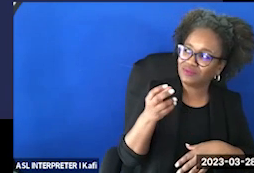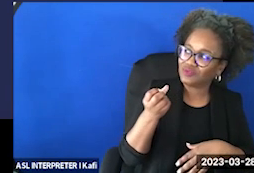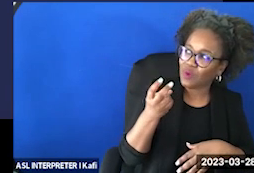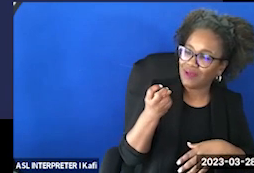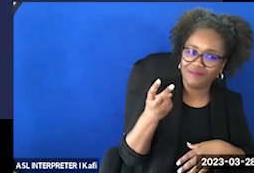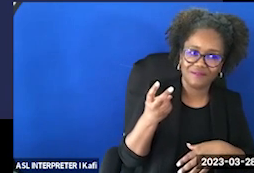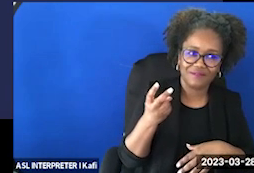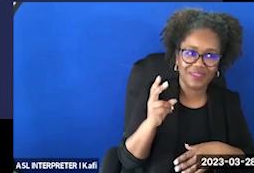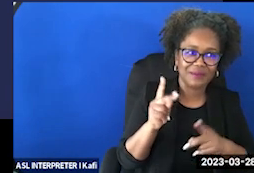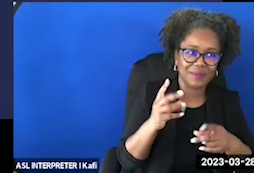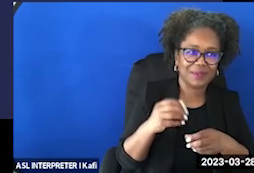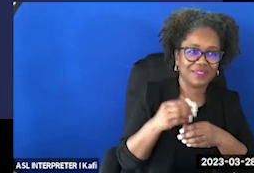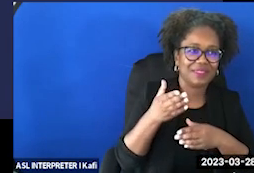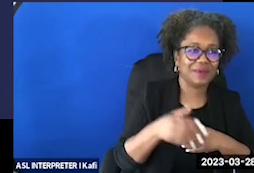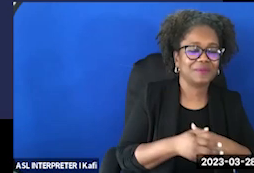Debbie Stine, Science & Technology Policy Academy: A man comes in.